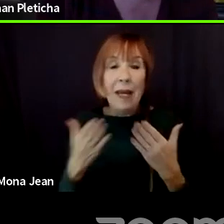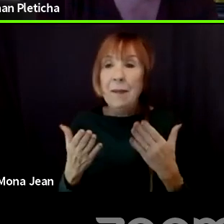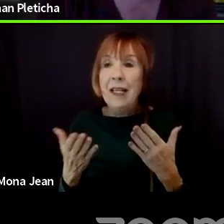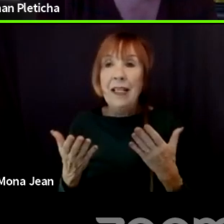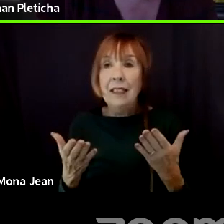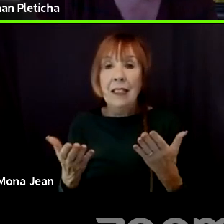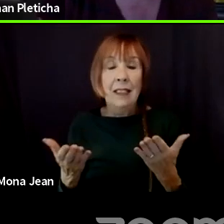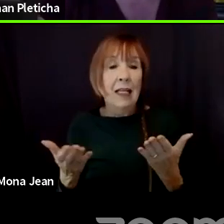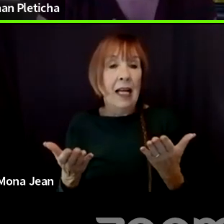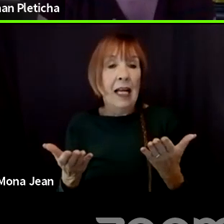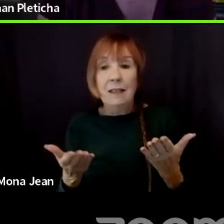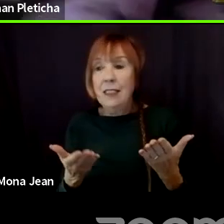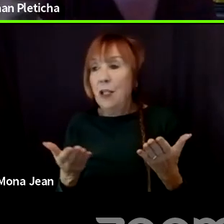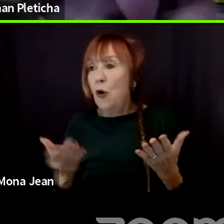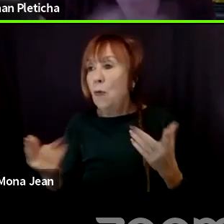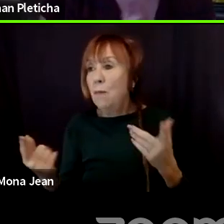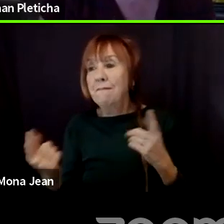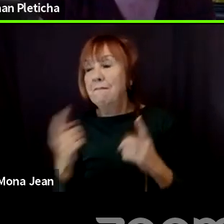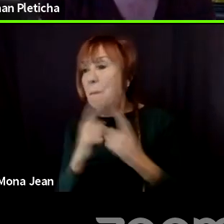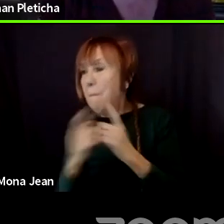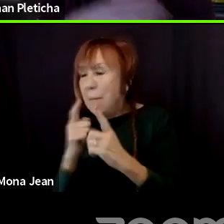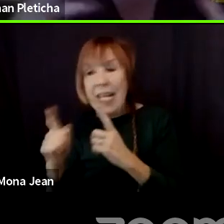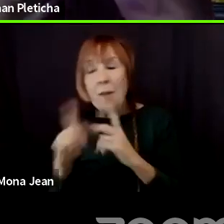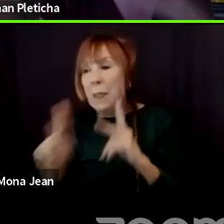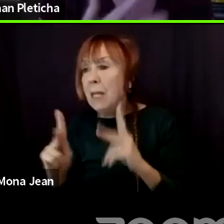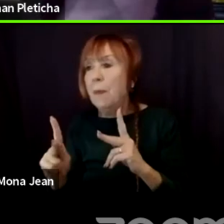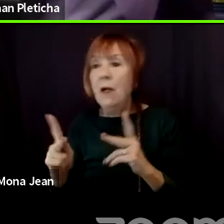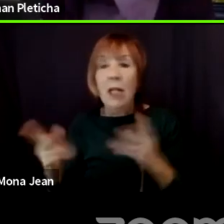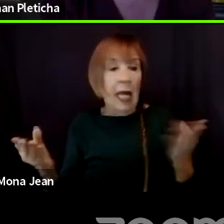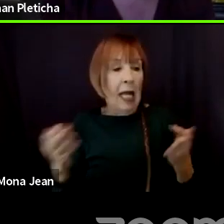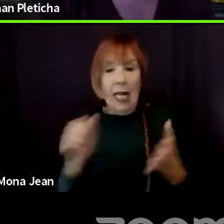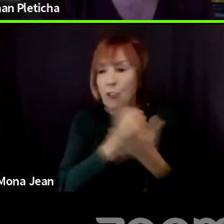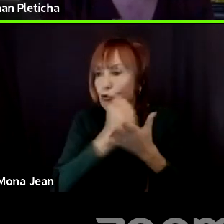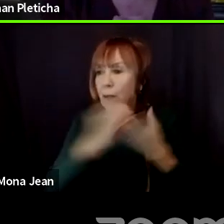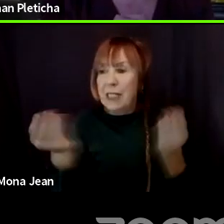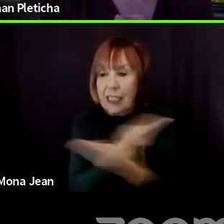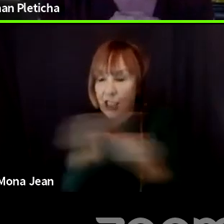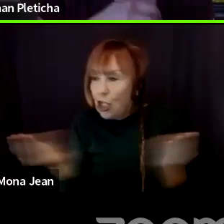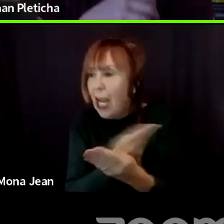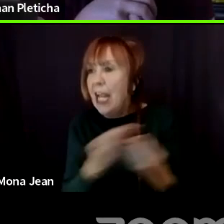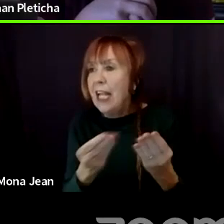on the internet or in your community or however you're connecting with people.